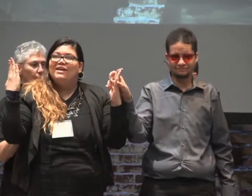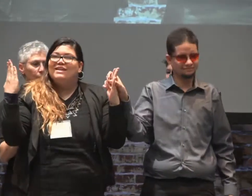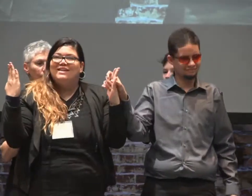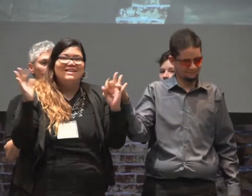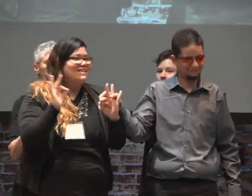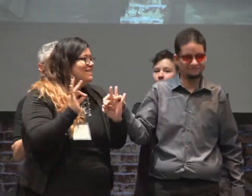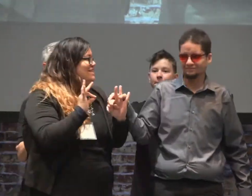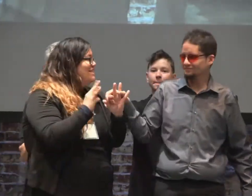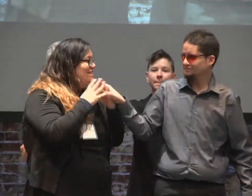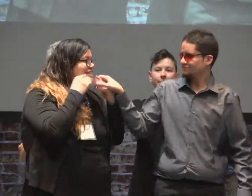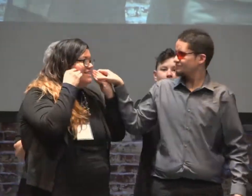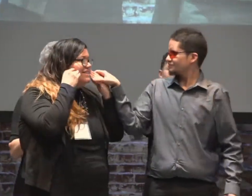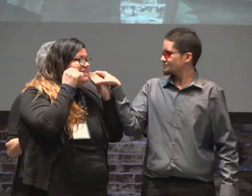[Yash Interpreter] Good morning, everyone,